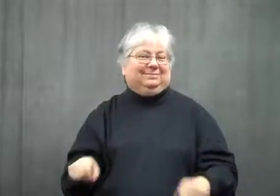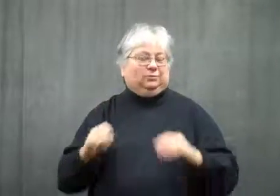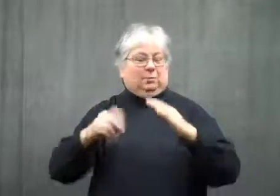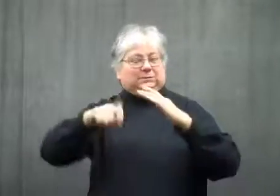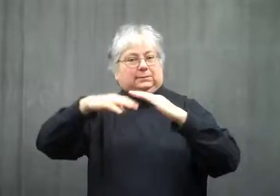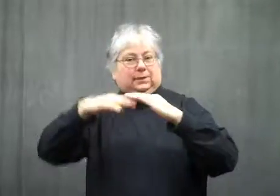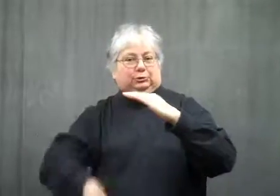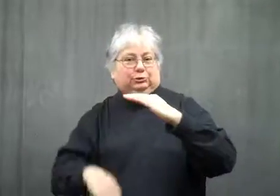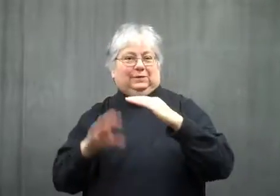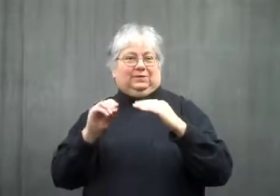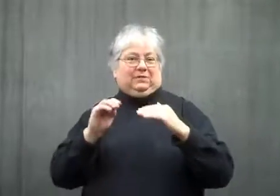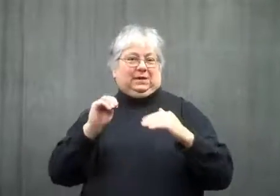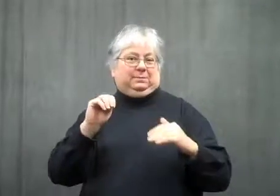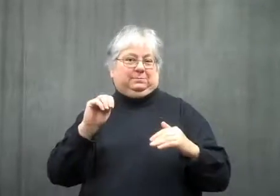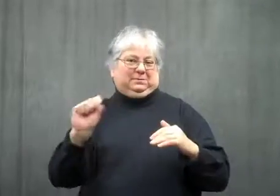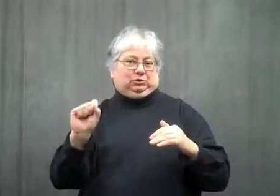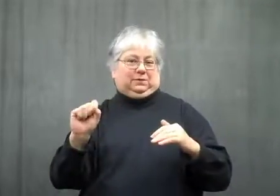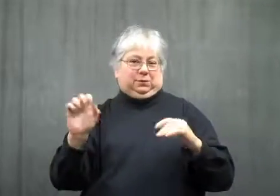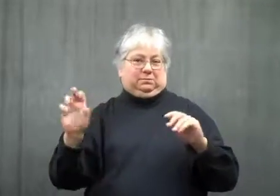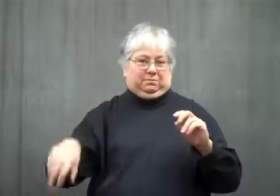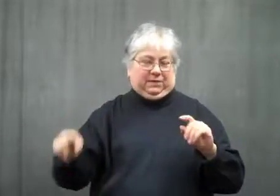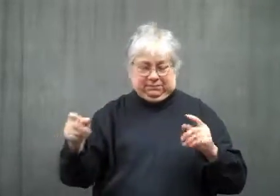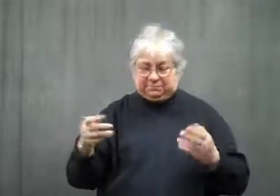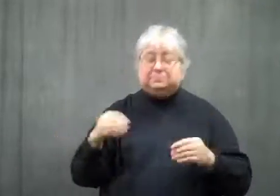So exposure should be kept to under 50 milliseverts.